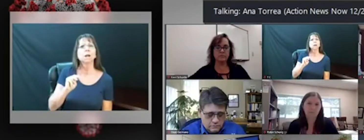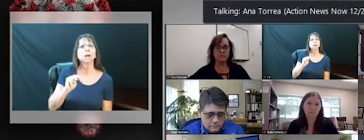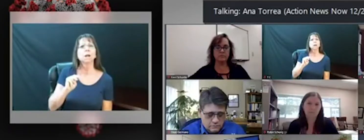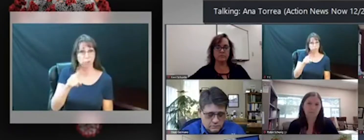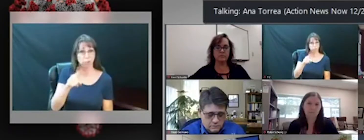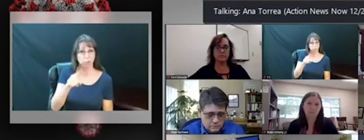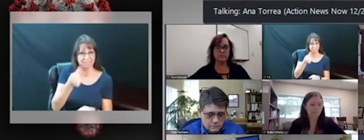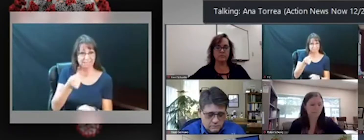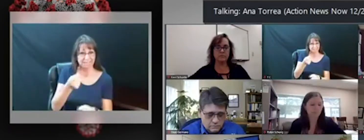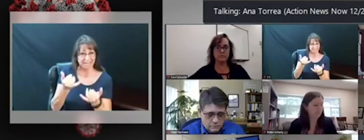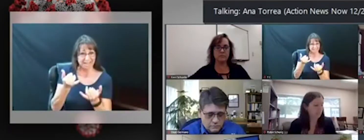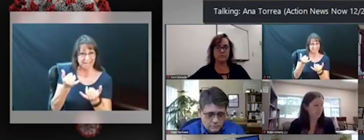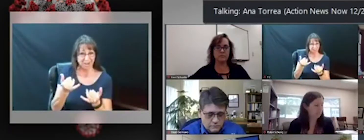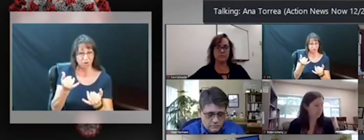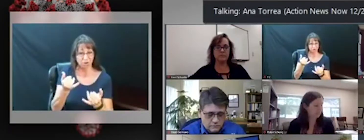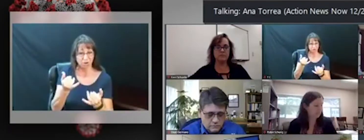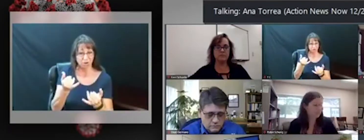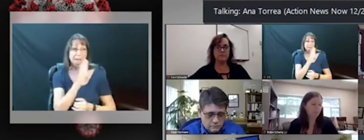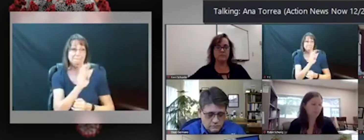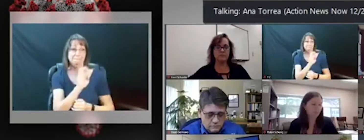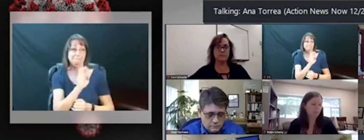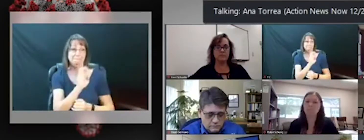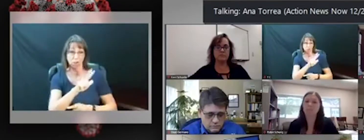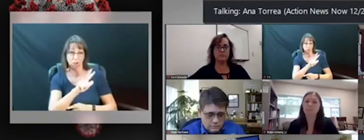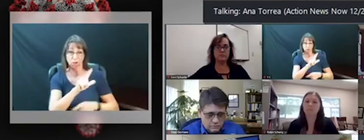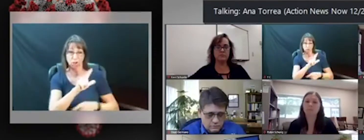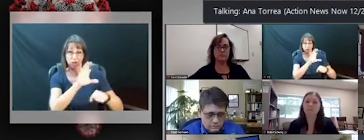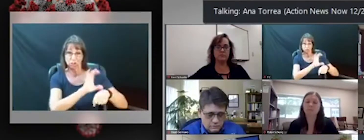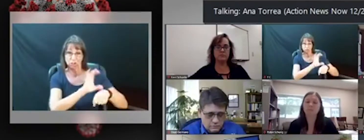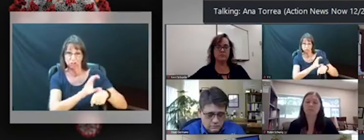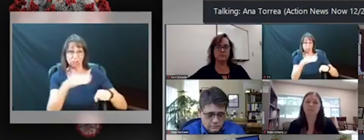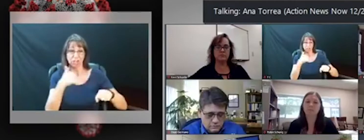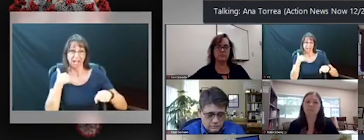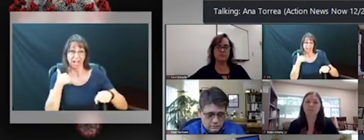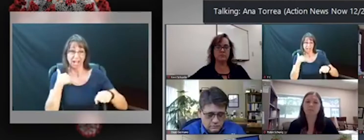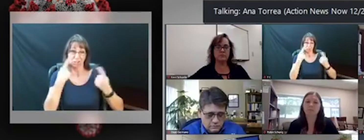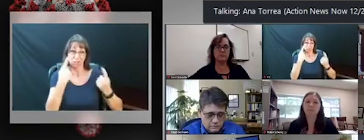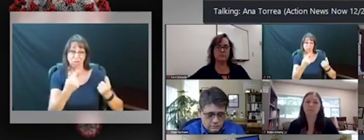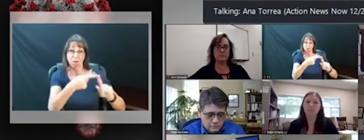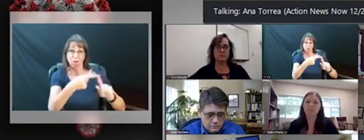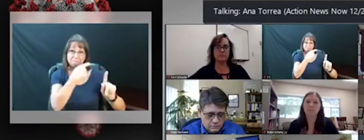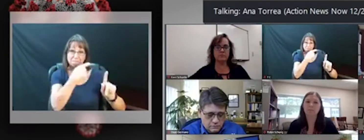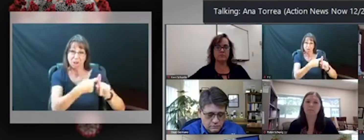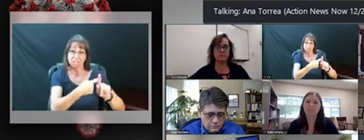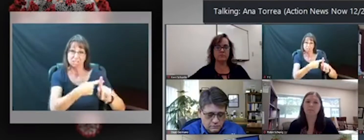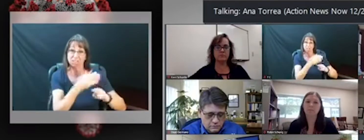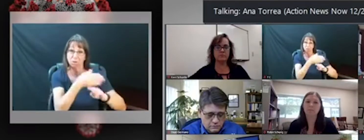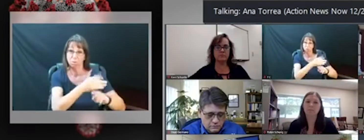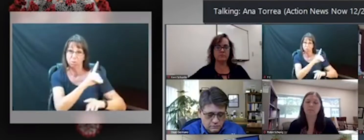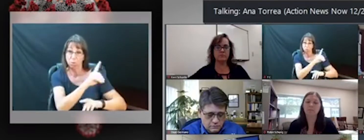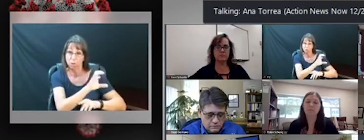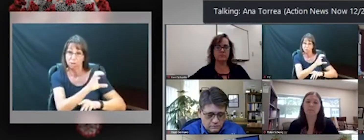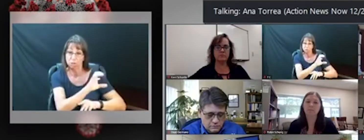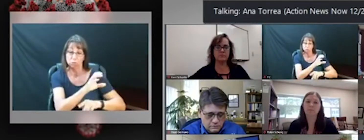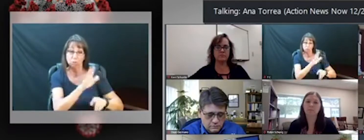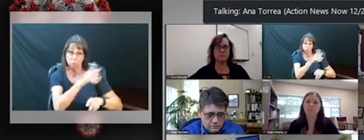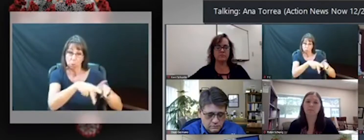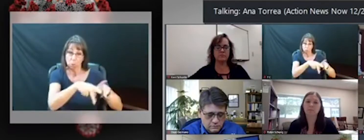are these students and staff are they from out of the area or are they from here within Redding.